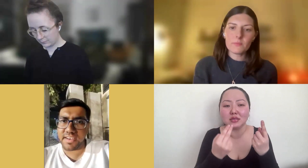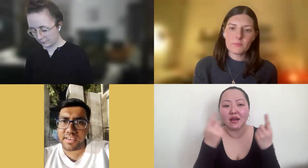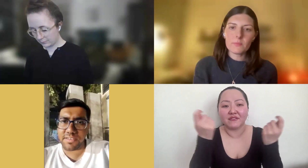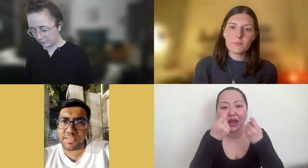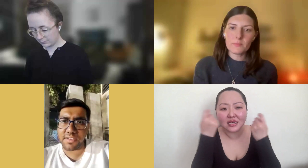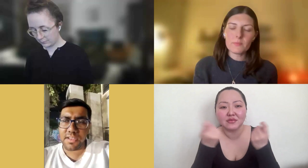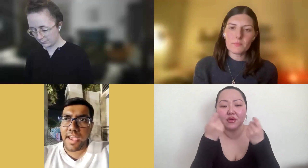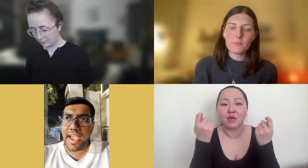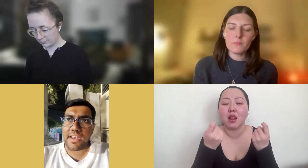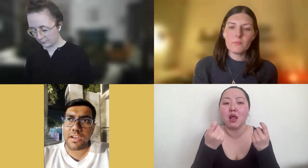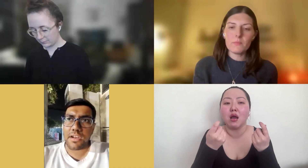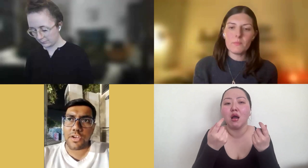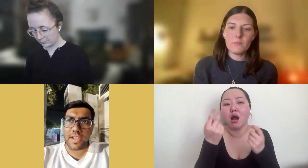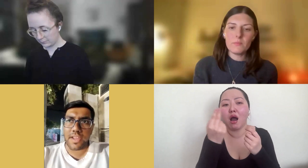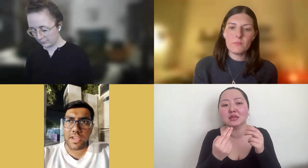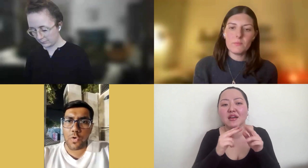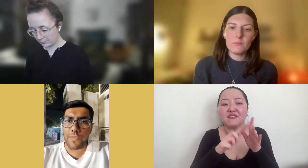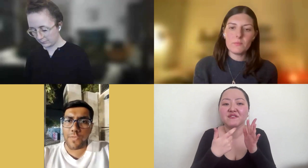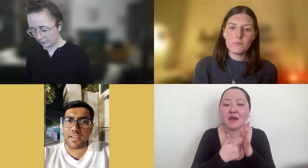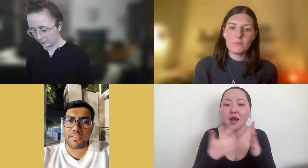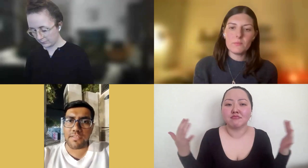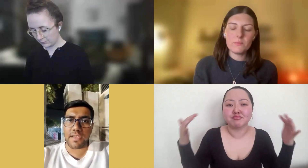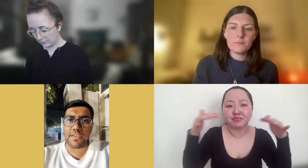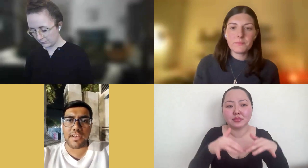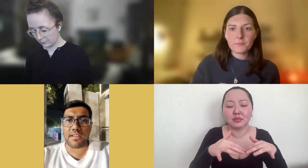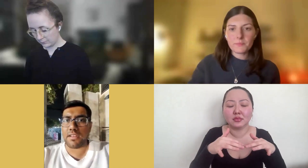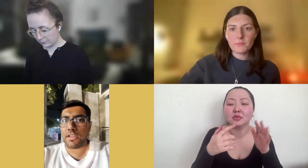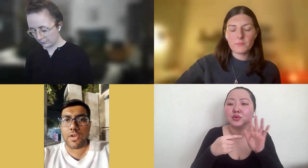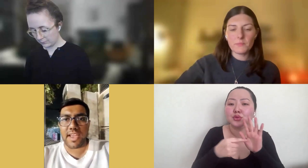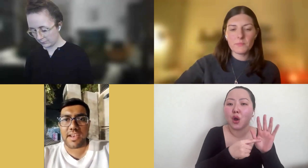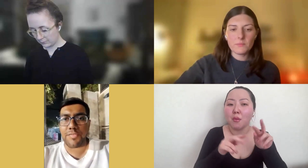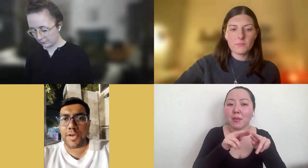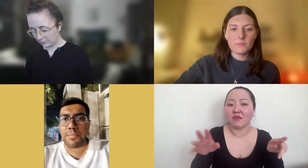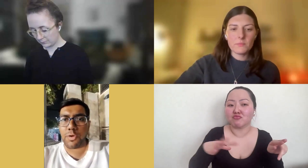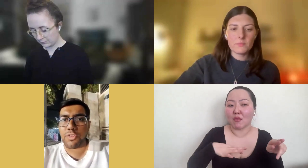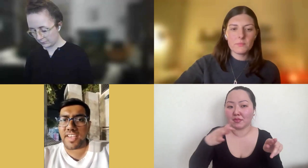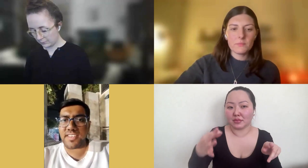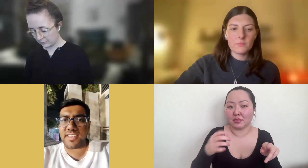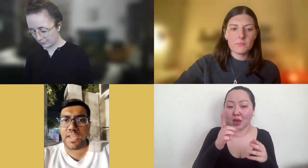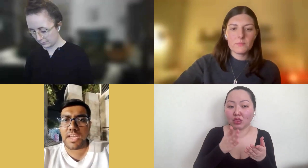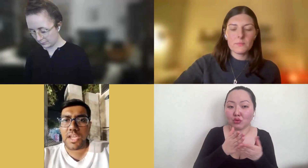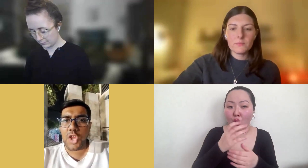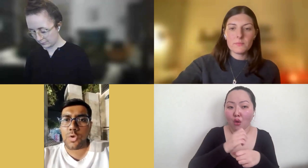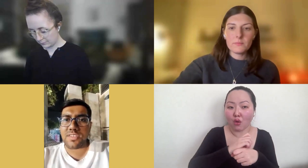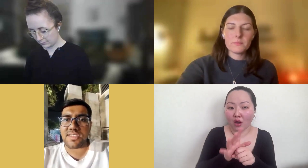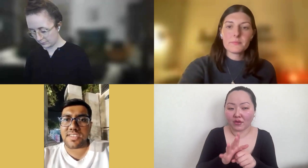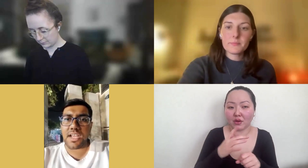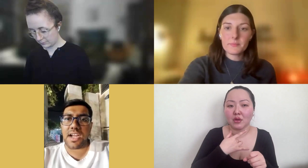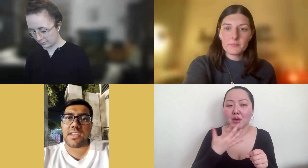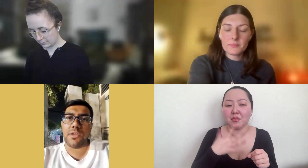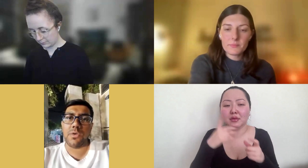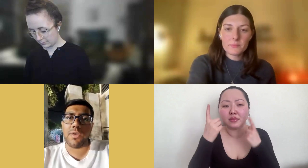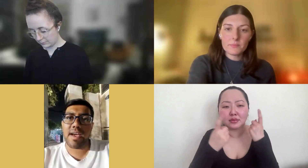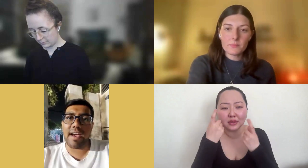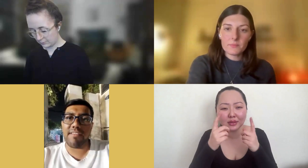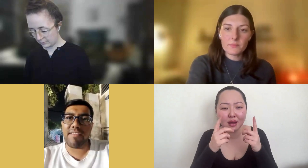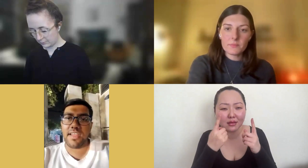representation. During COVID we were looking at different projects where we could still continue